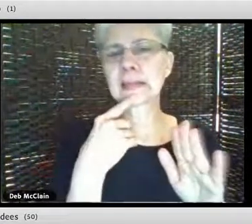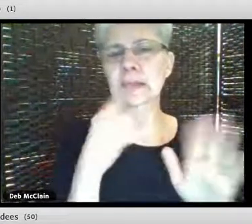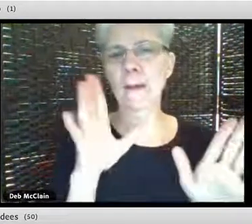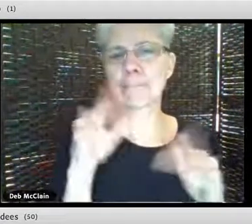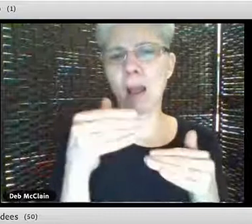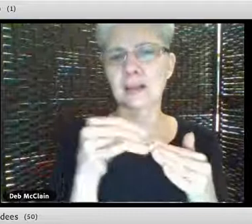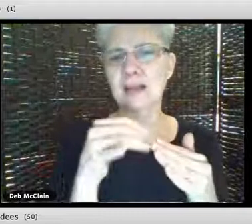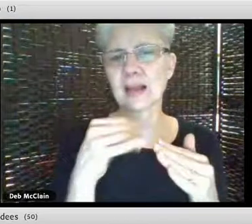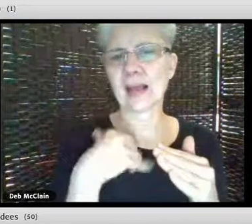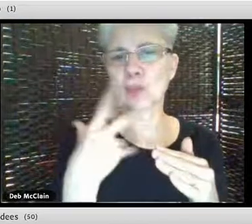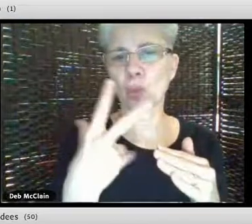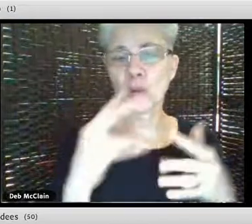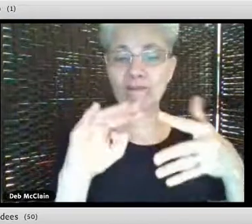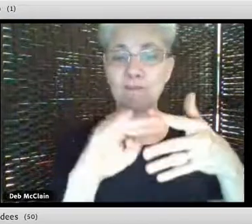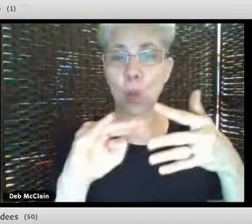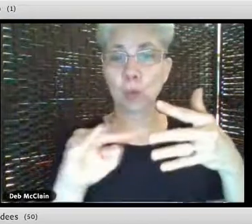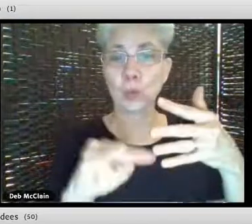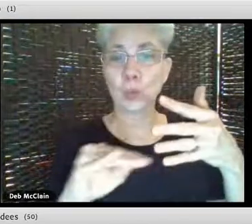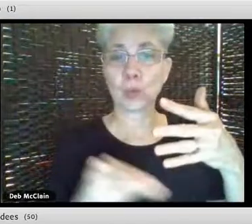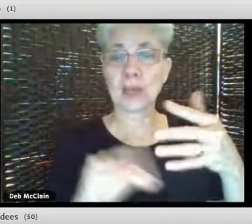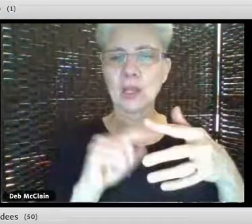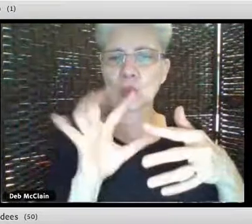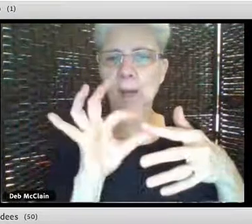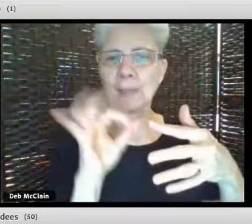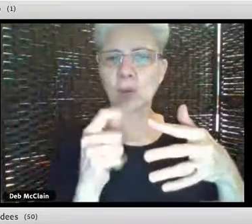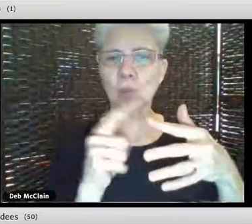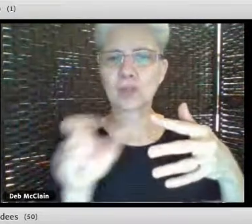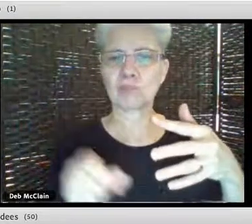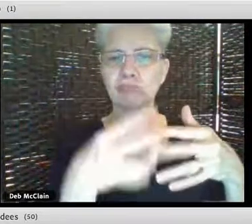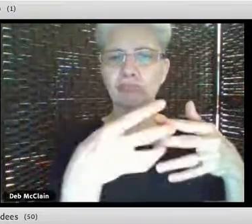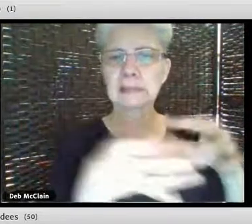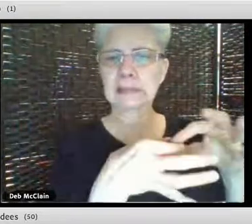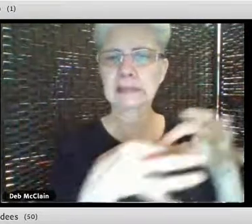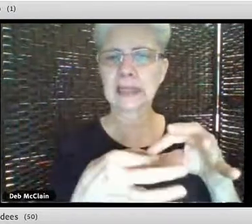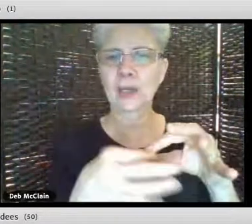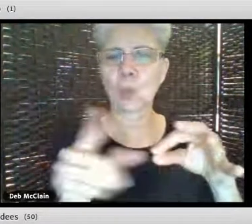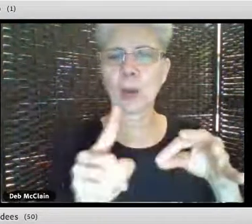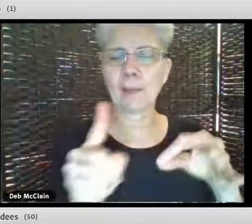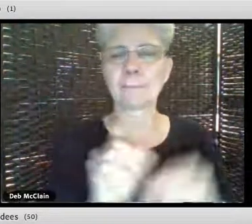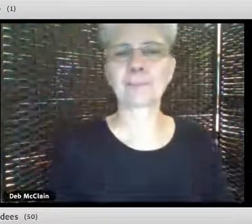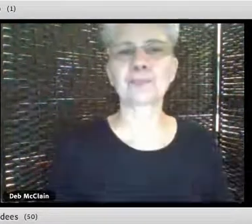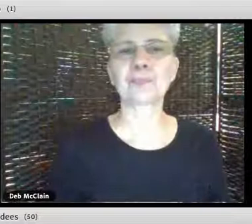but what it does is it comes up with another screen, and it's got a box that has three folders,